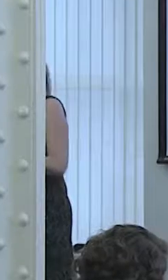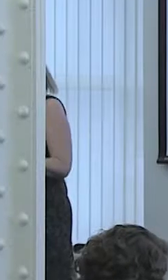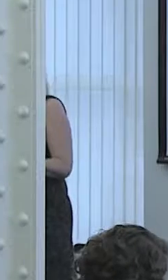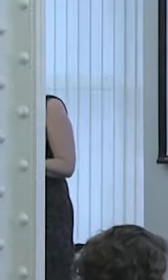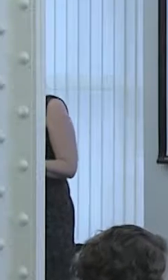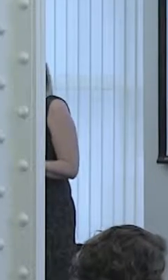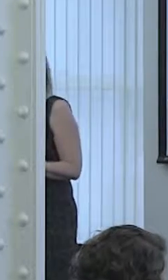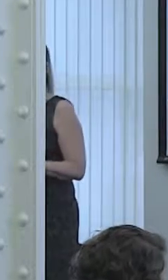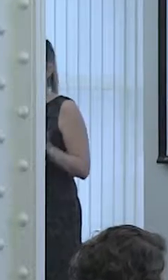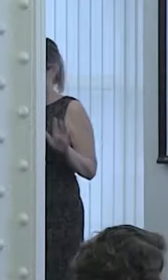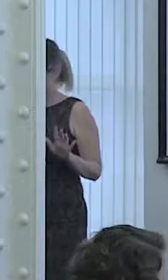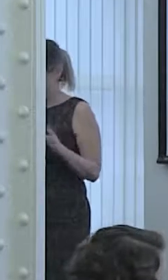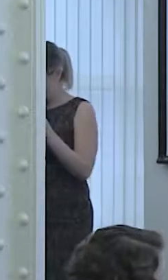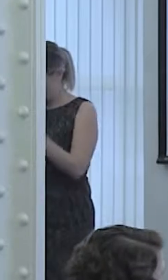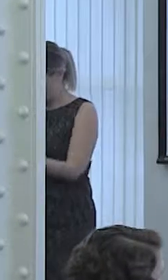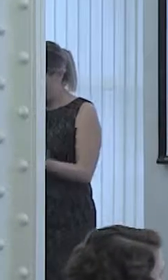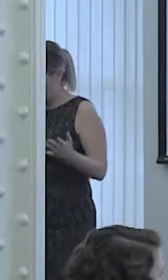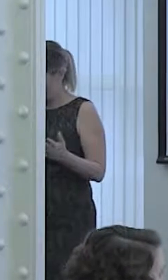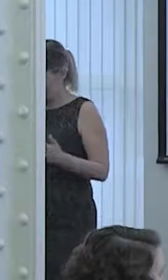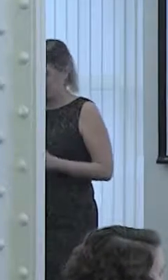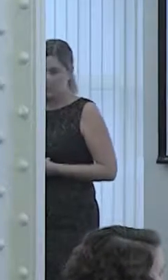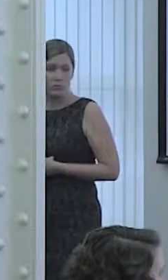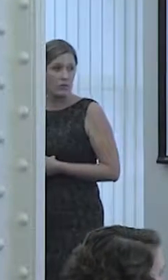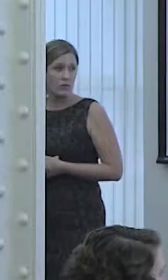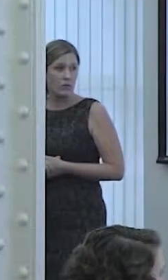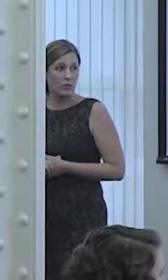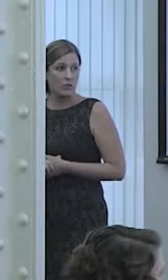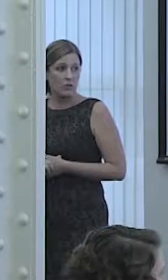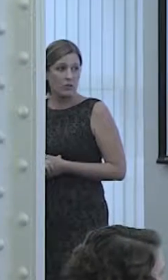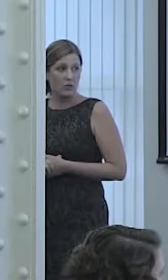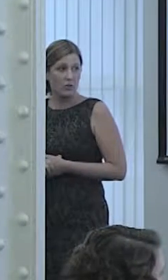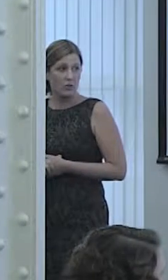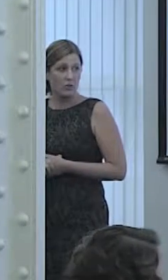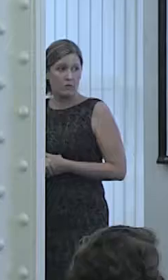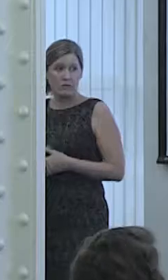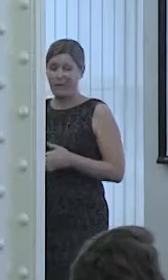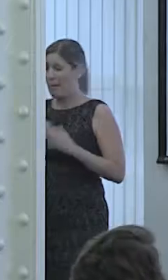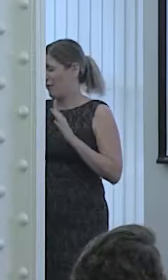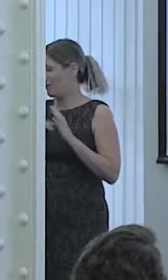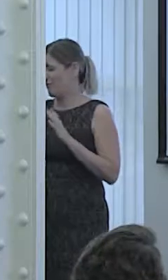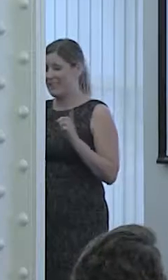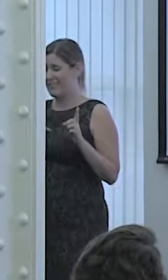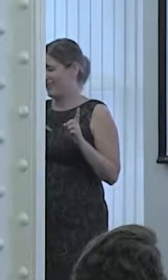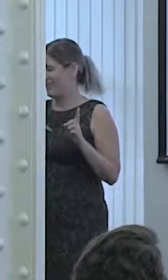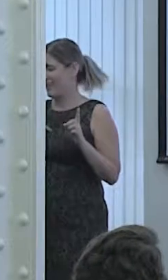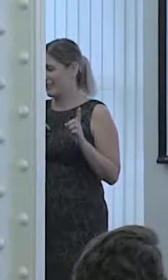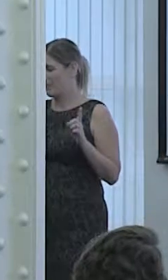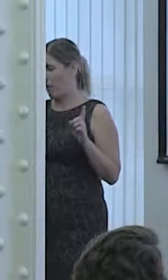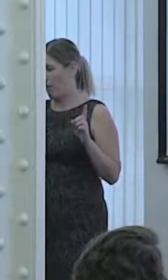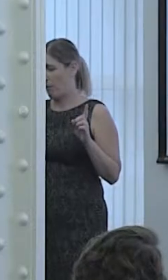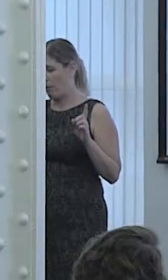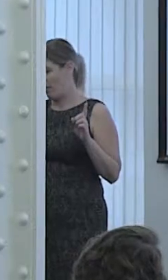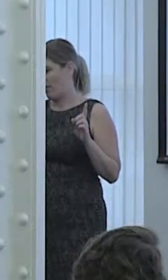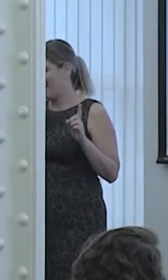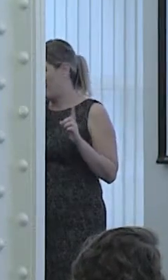Now speaking, there is a quote that I'm not gonna read cause that's too long, but, basically I wrote an article